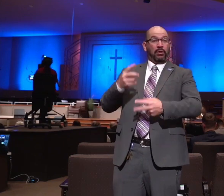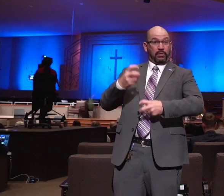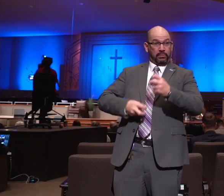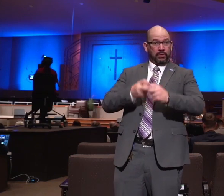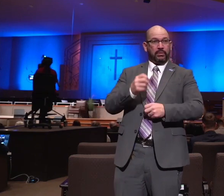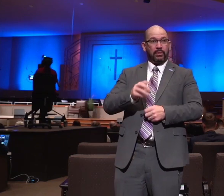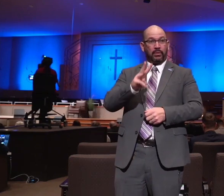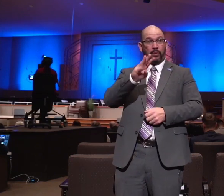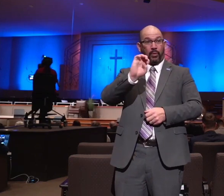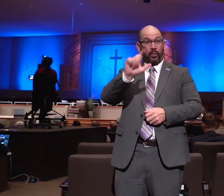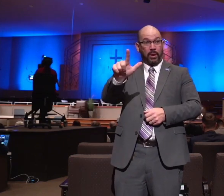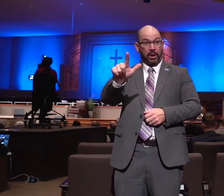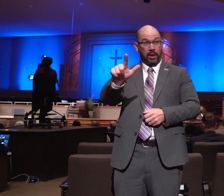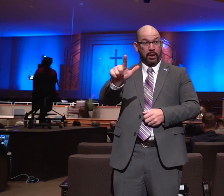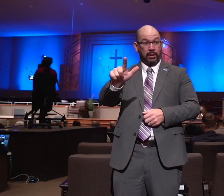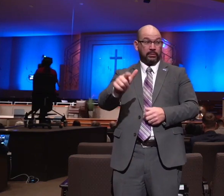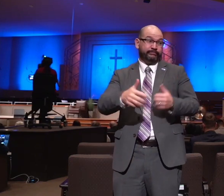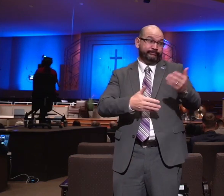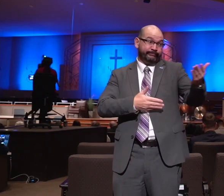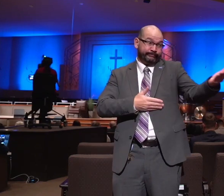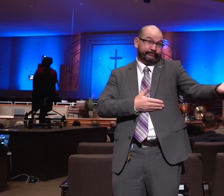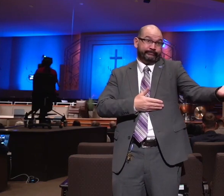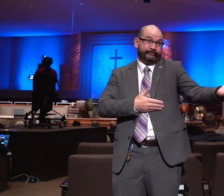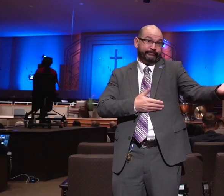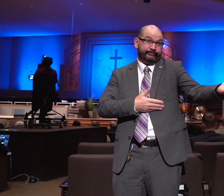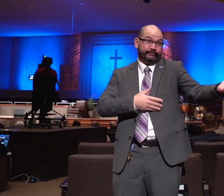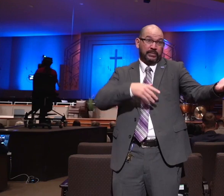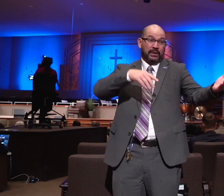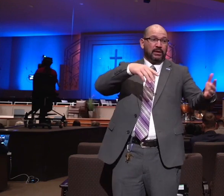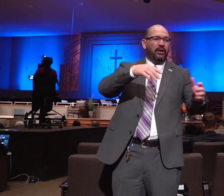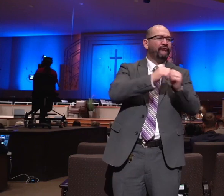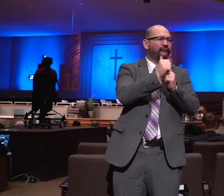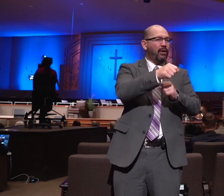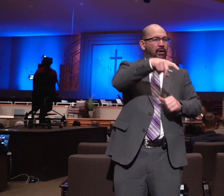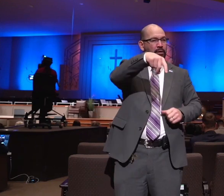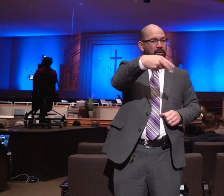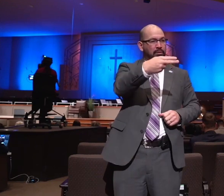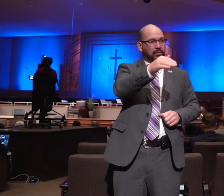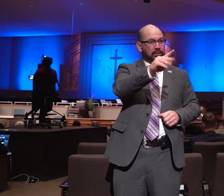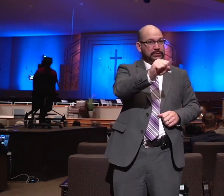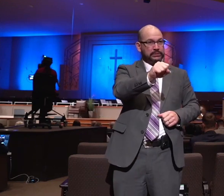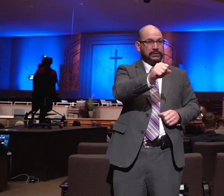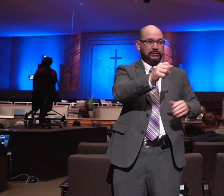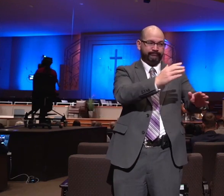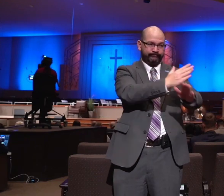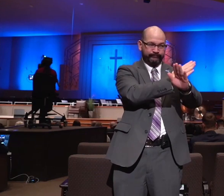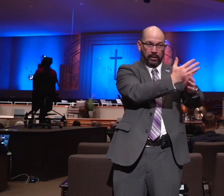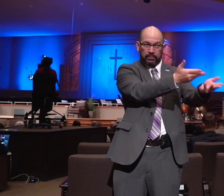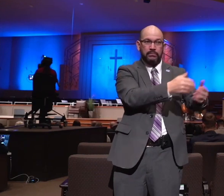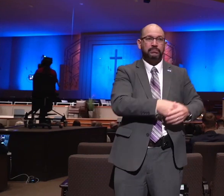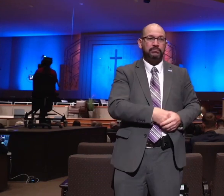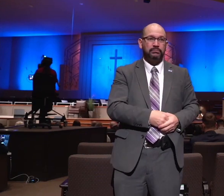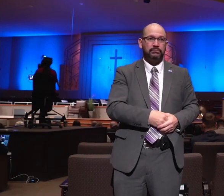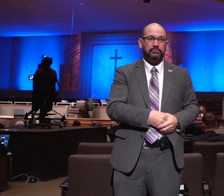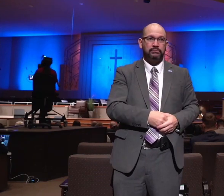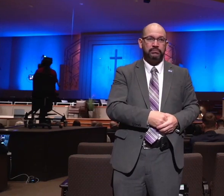is held by conquerors